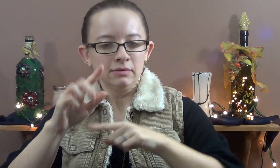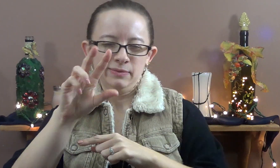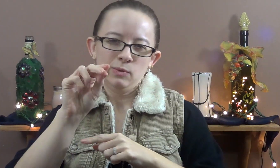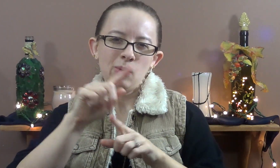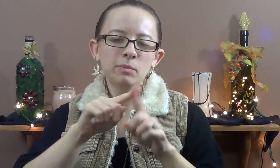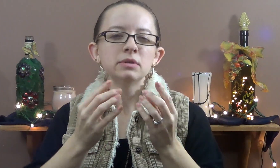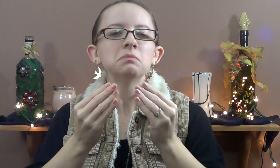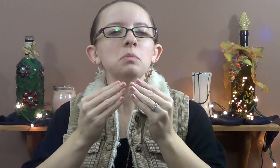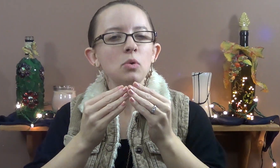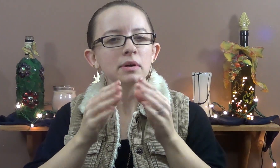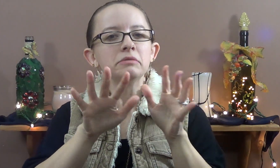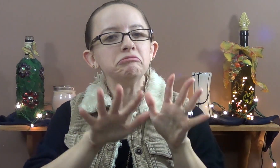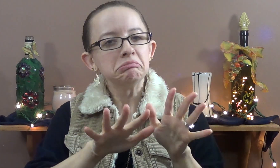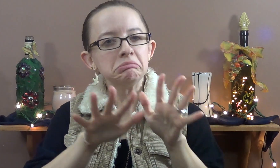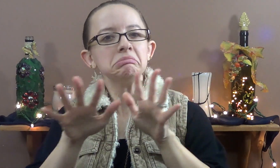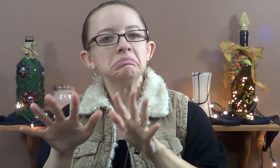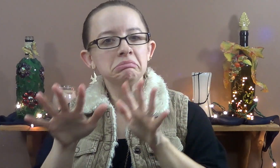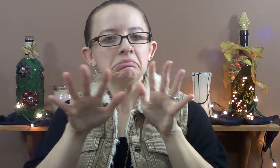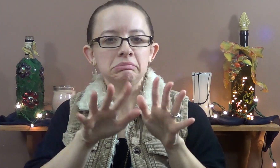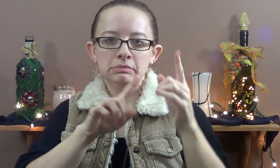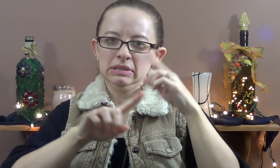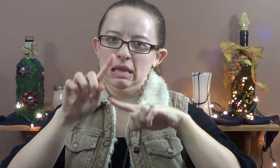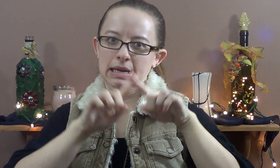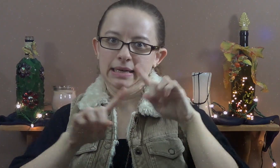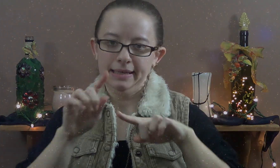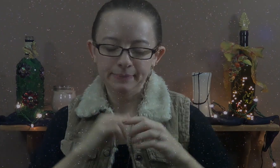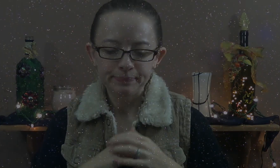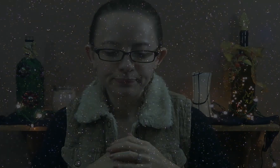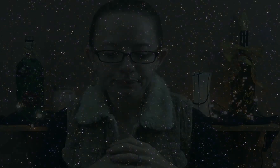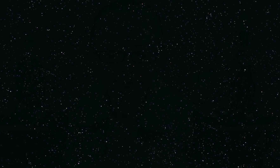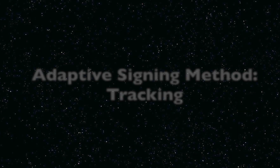go super super slow, but just a little bit more of a relaxed pace.